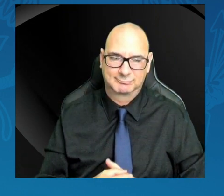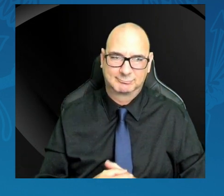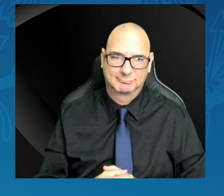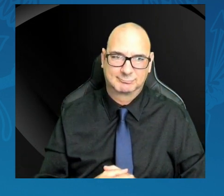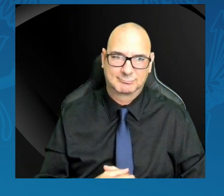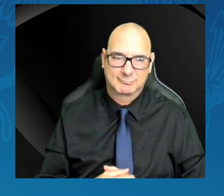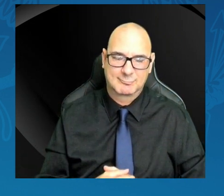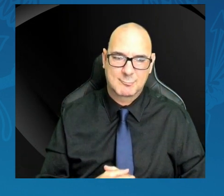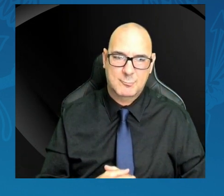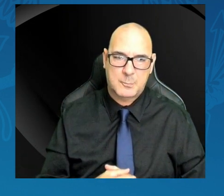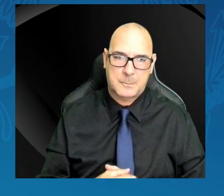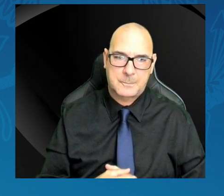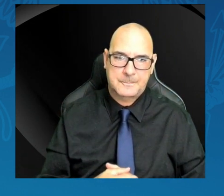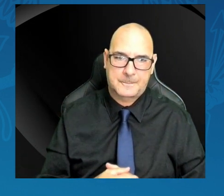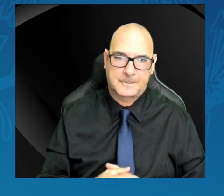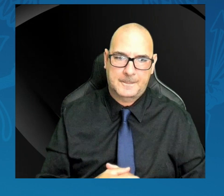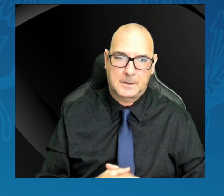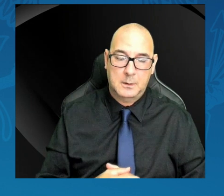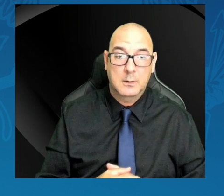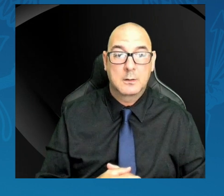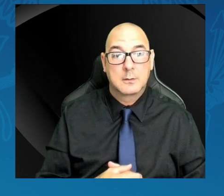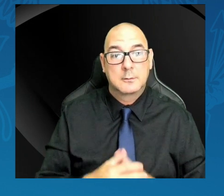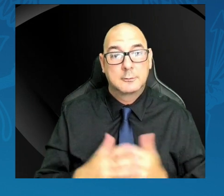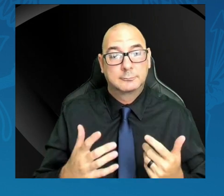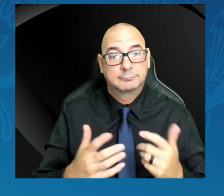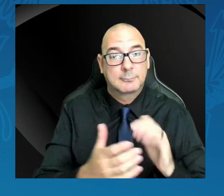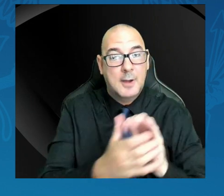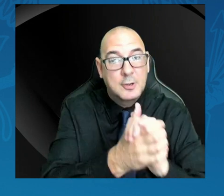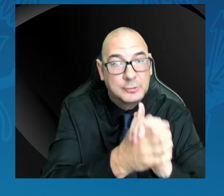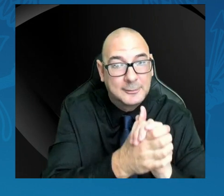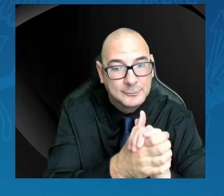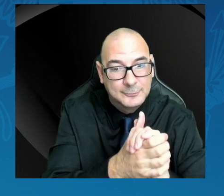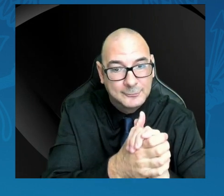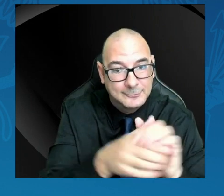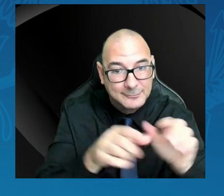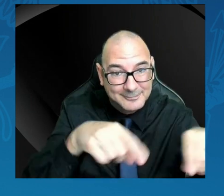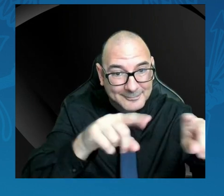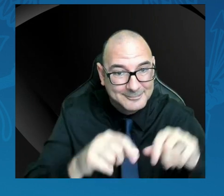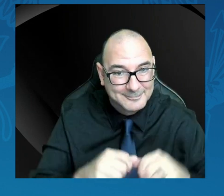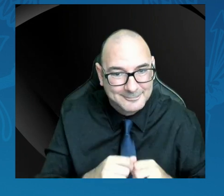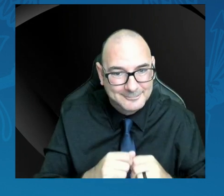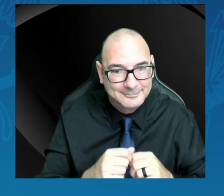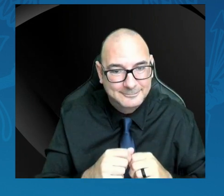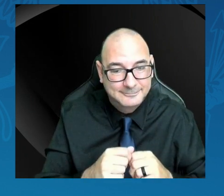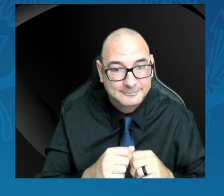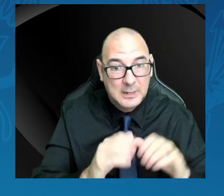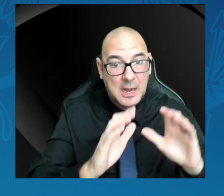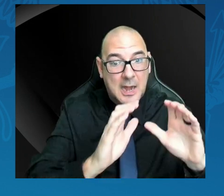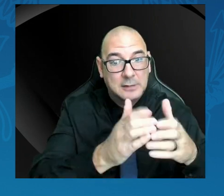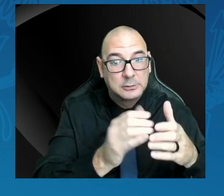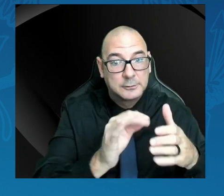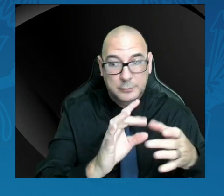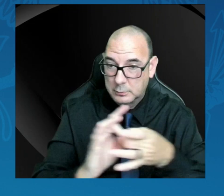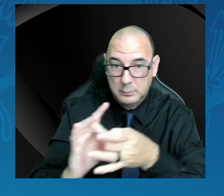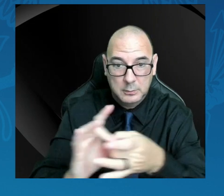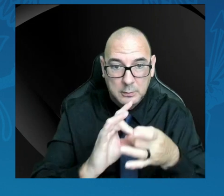So congratulations to you and your classmates on getting close to finishing up the school year. You made it.